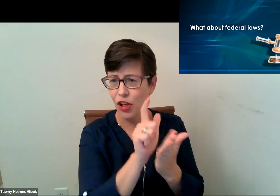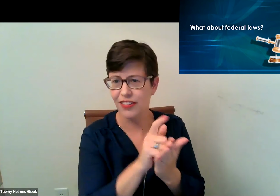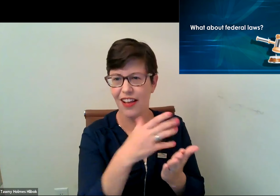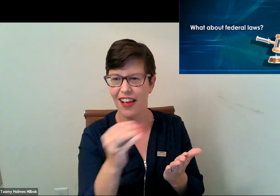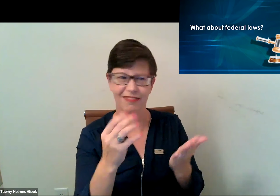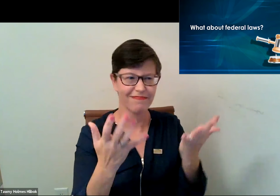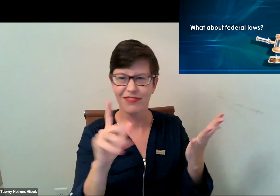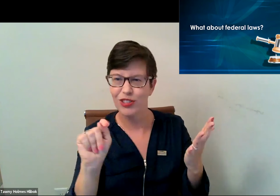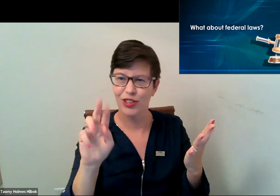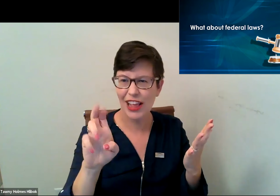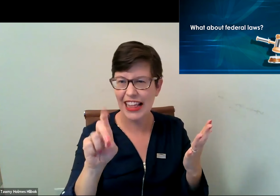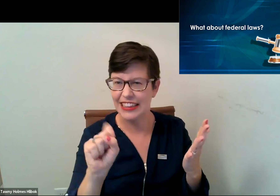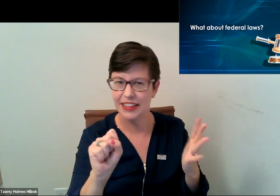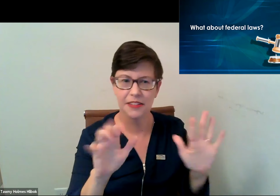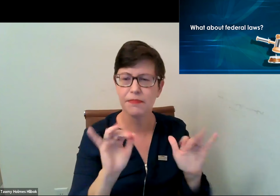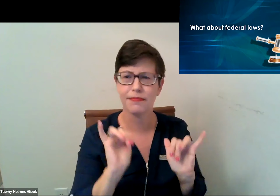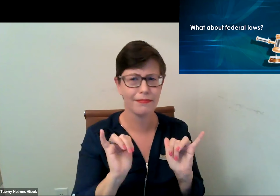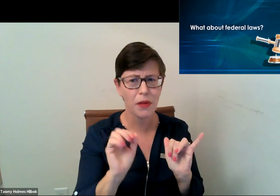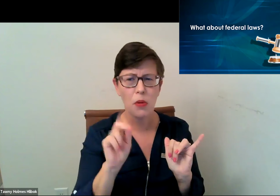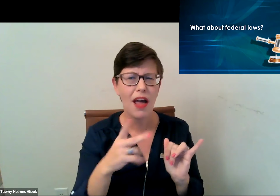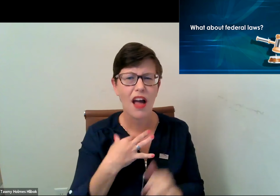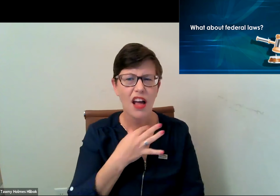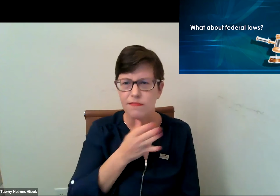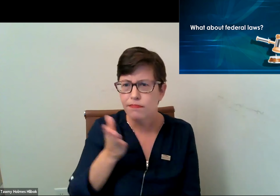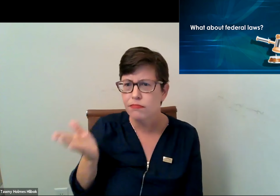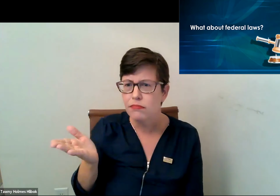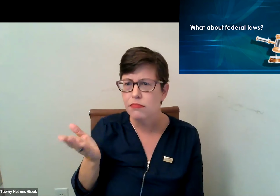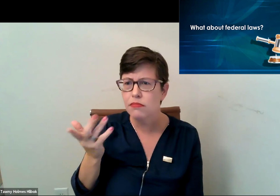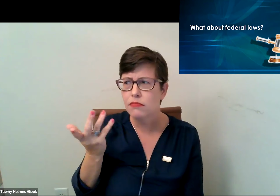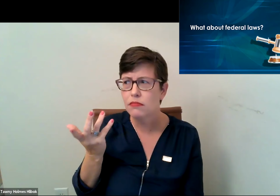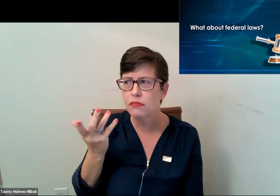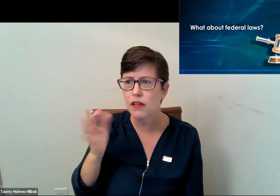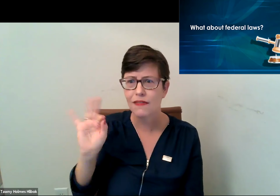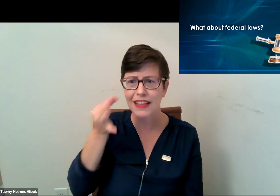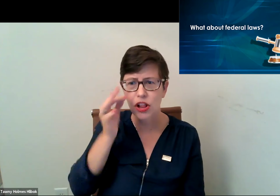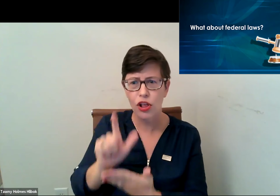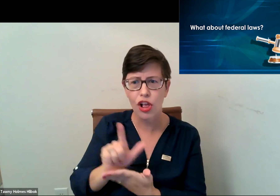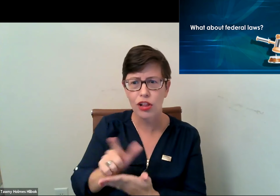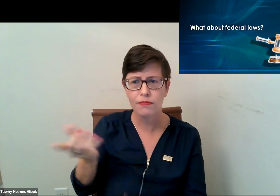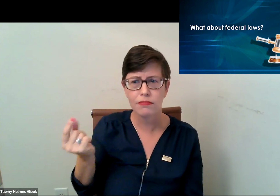Now we've discussed state laws and trends that we've seen with sign language use now, what about federal law.